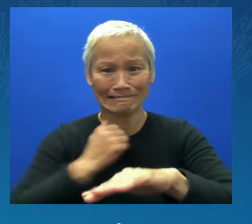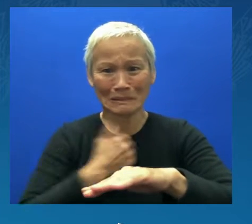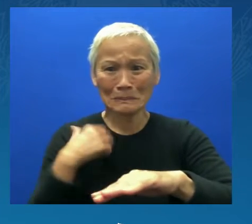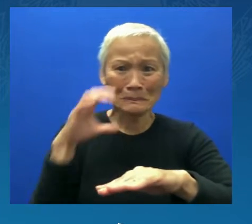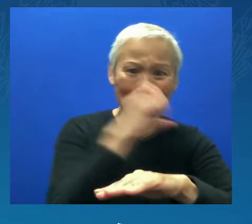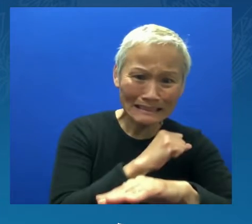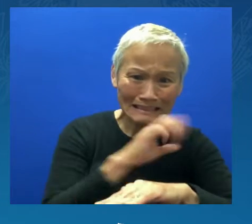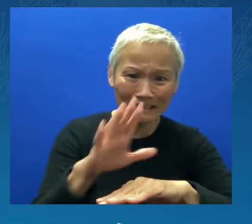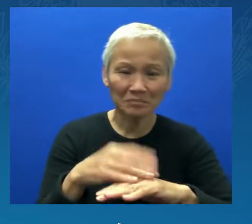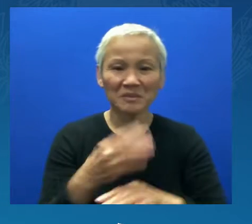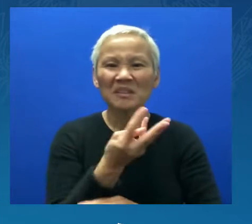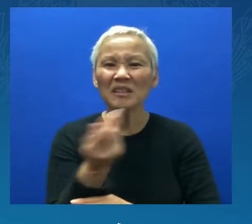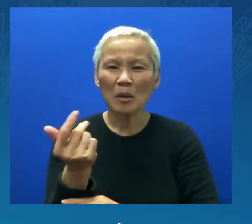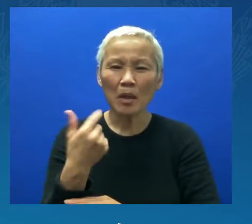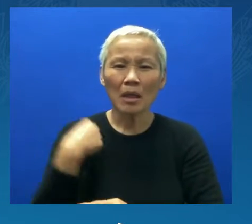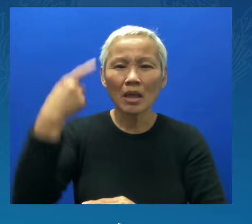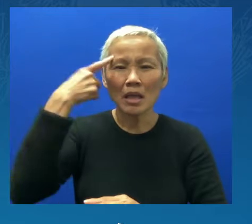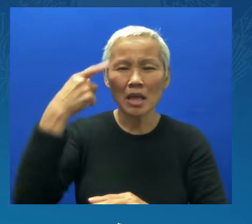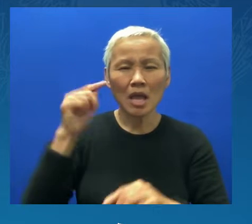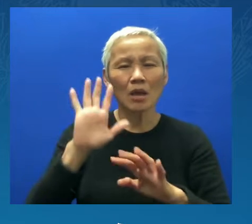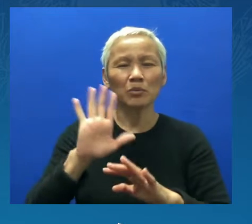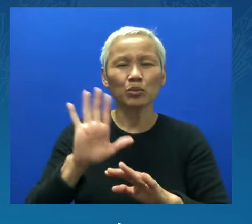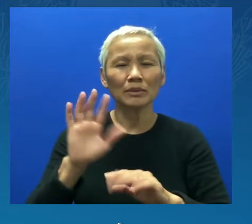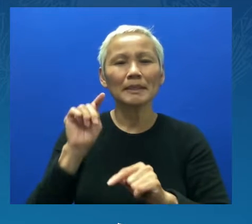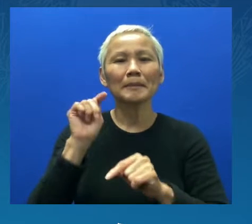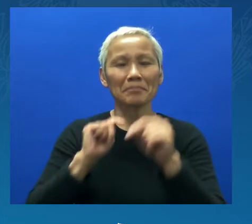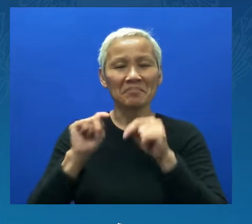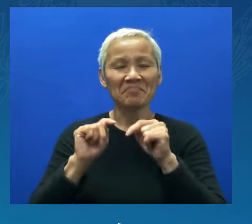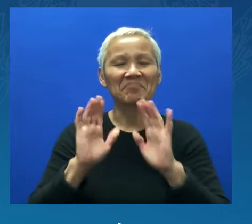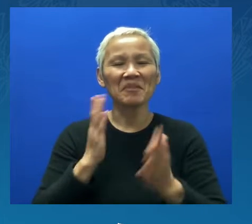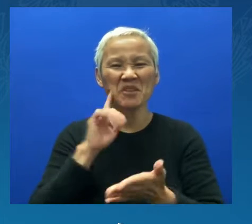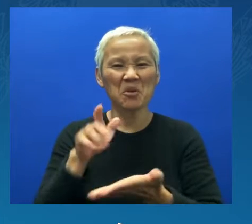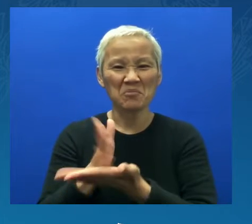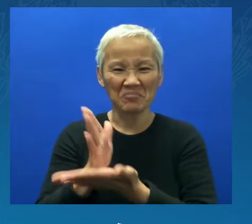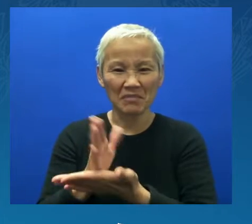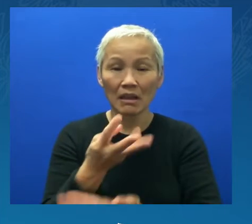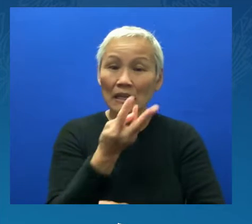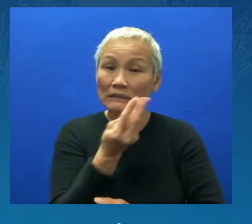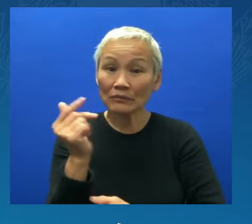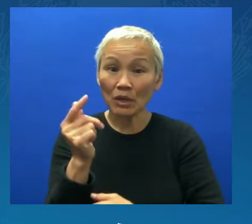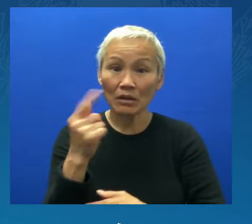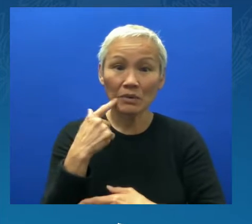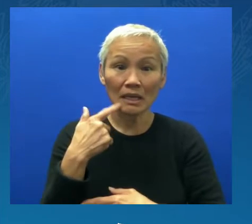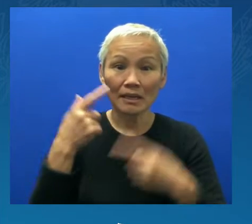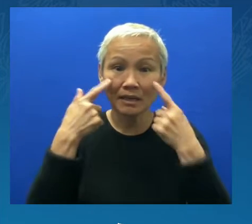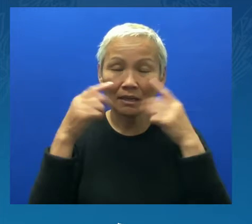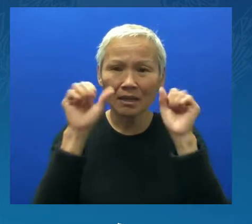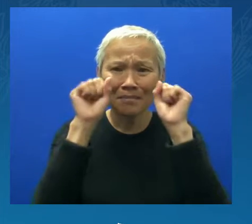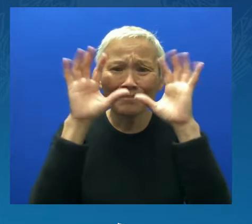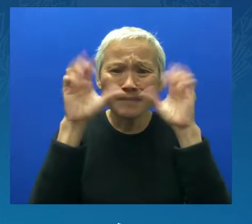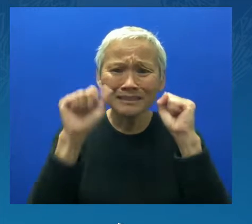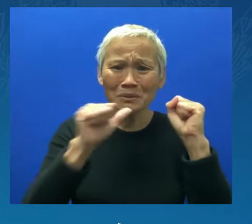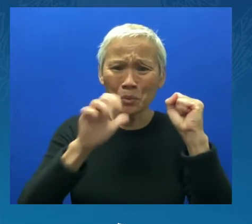There are several incredible women's health champions and policymakers from the legislature,